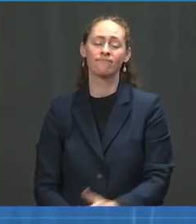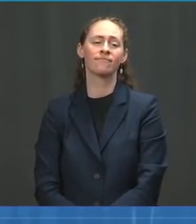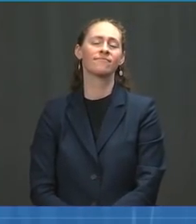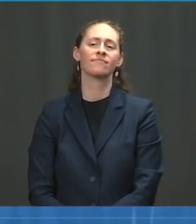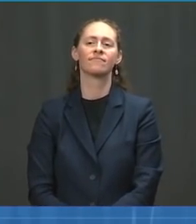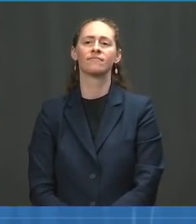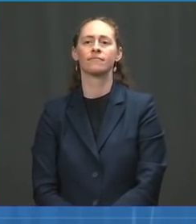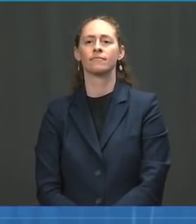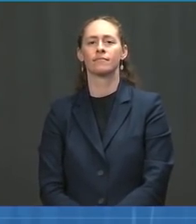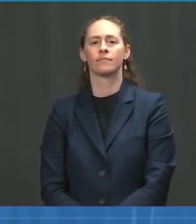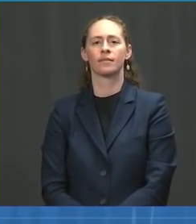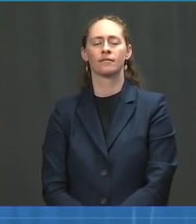Moderator: Let's go to Tamara Keith at NPR.